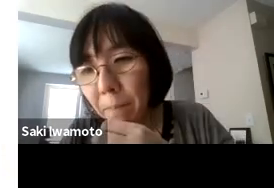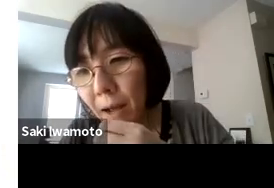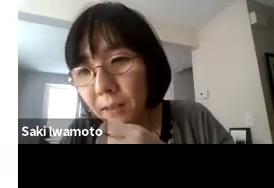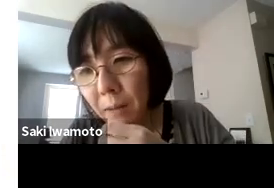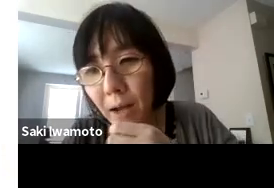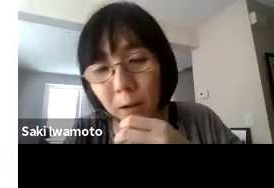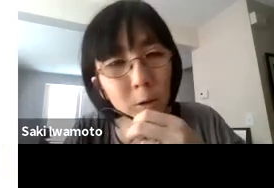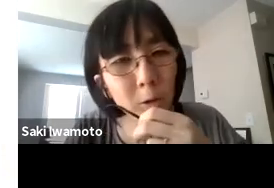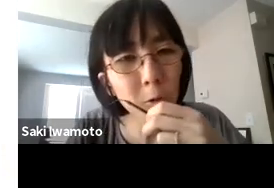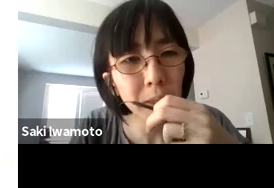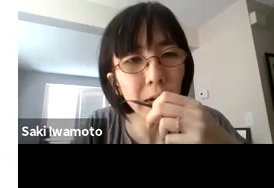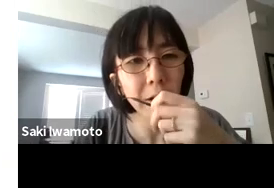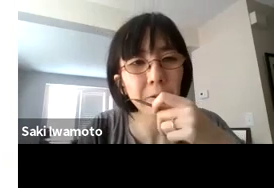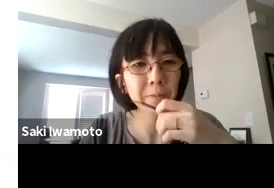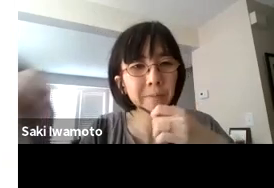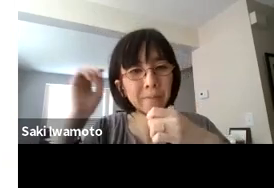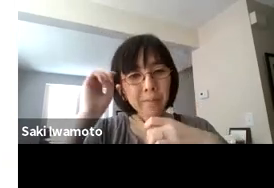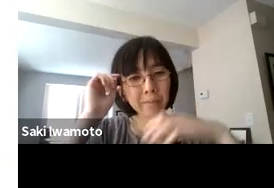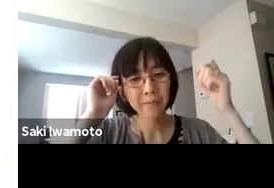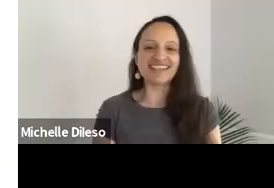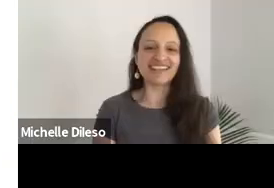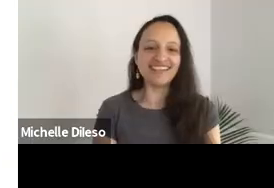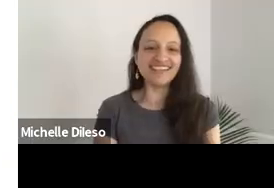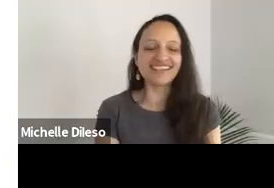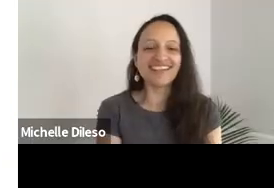Alright so I'm going to pass the mic to Michelle. Thanks Saki.